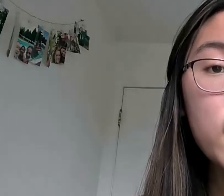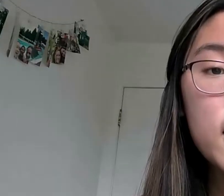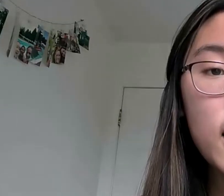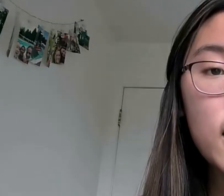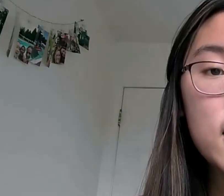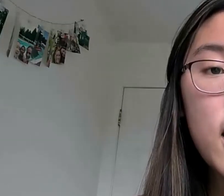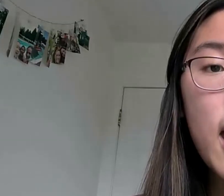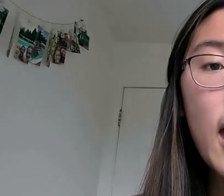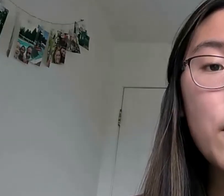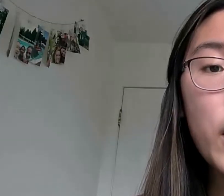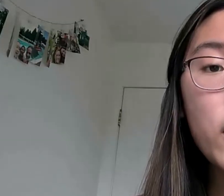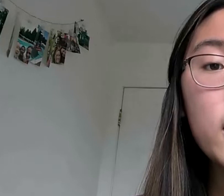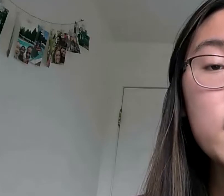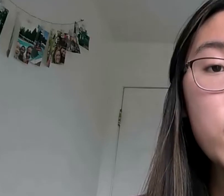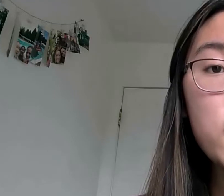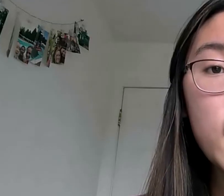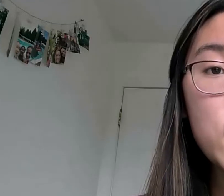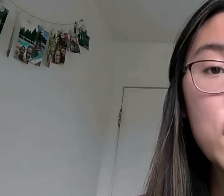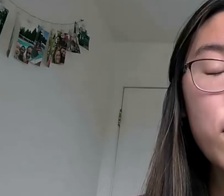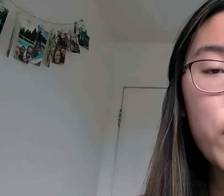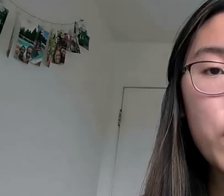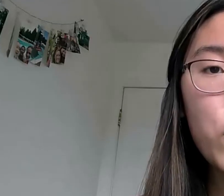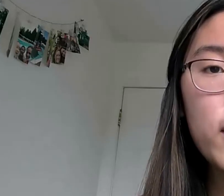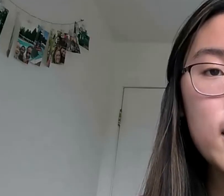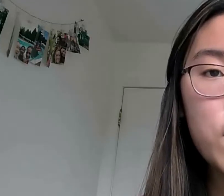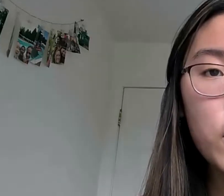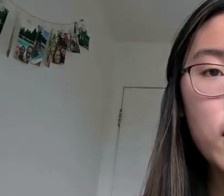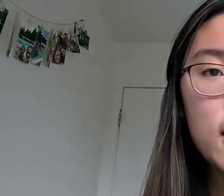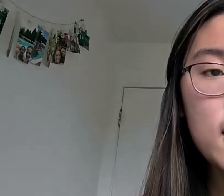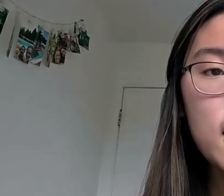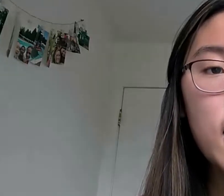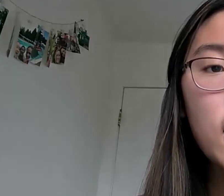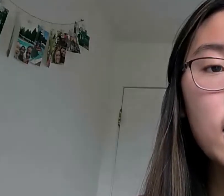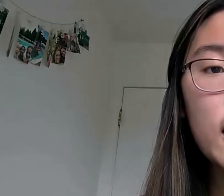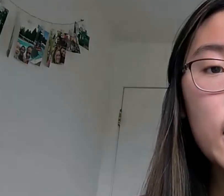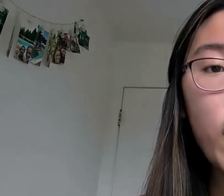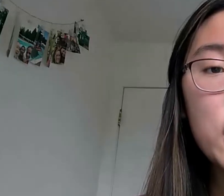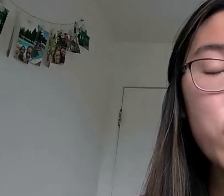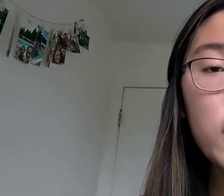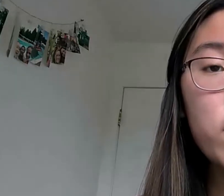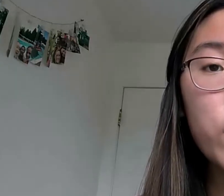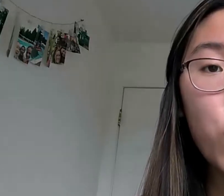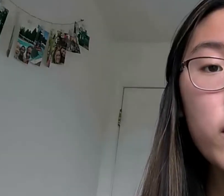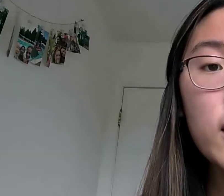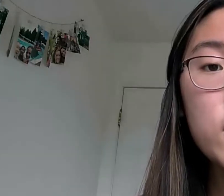studies and american association of people with disabilities lydia graduated from northeastern